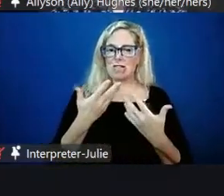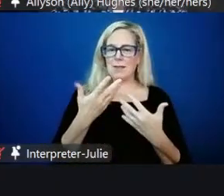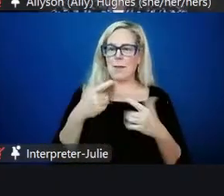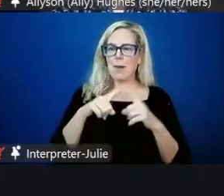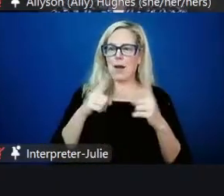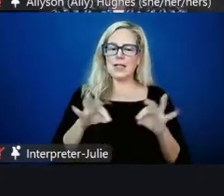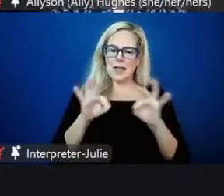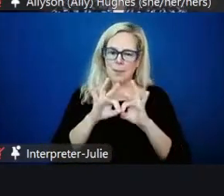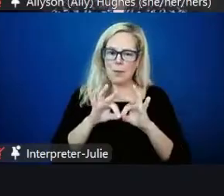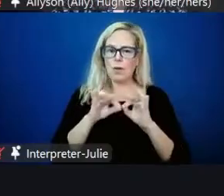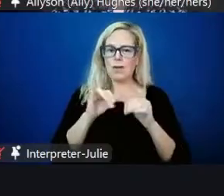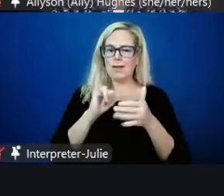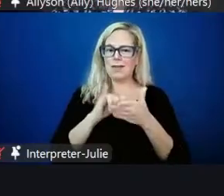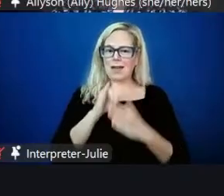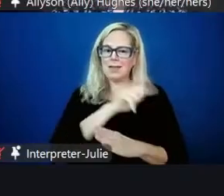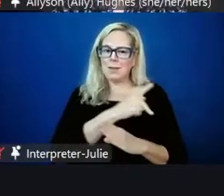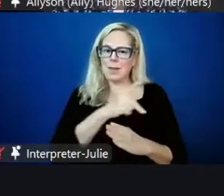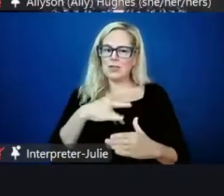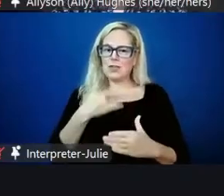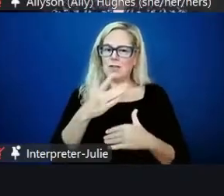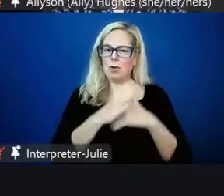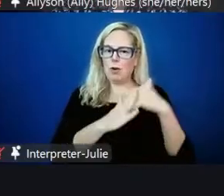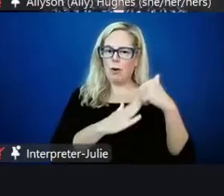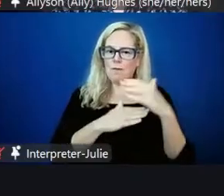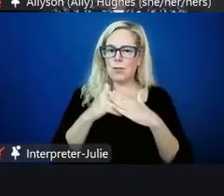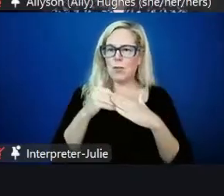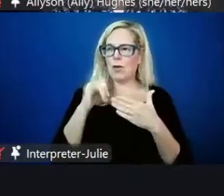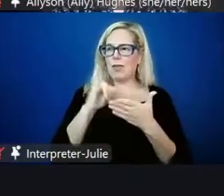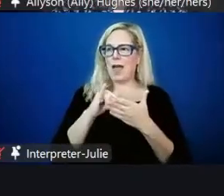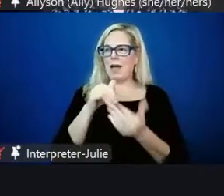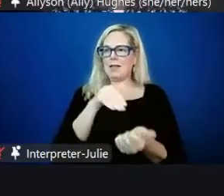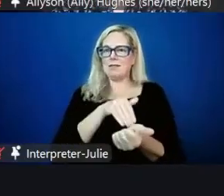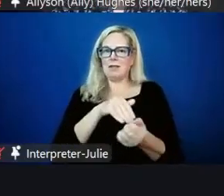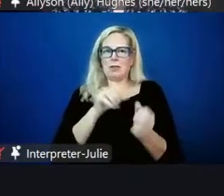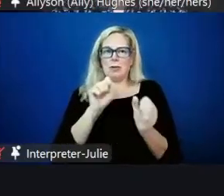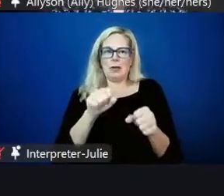to care for them. Being diabetic has impacted my comfort with being queer.